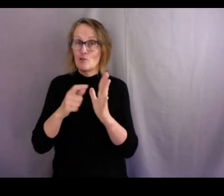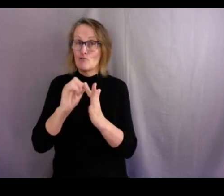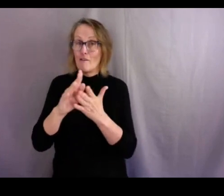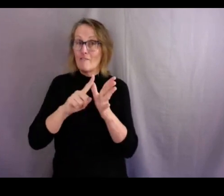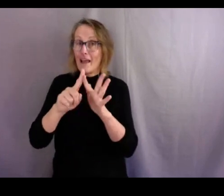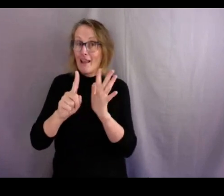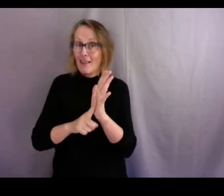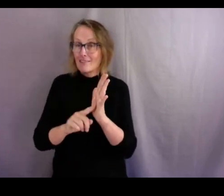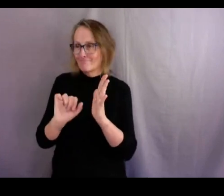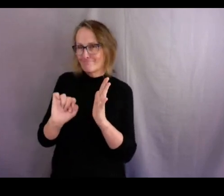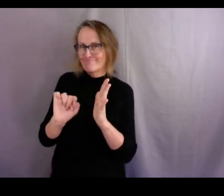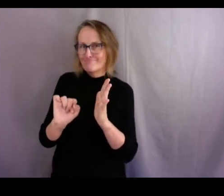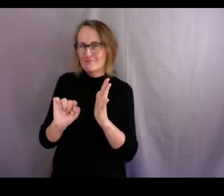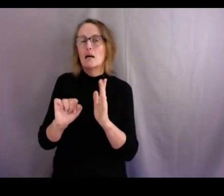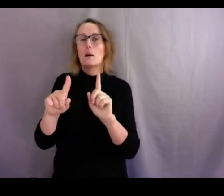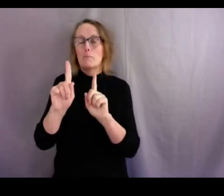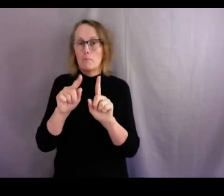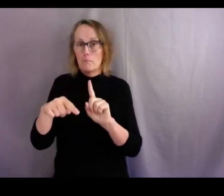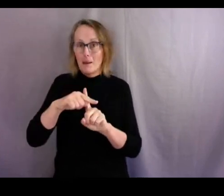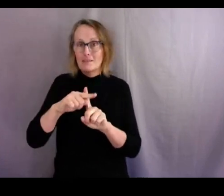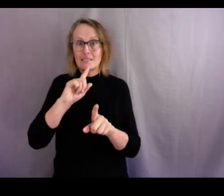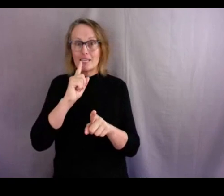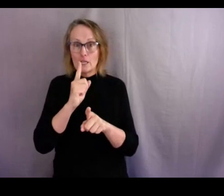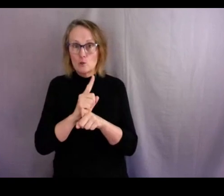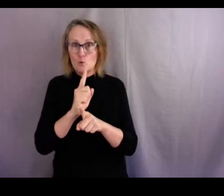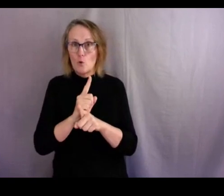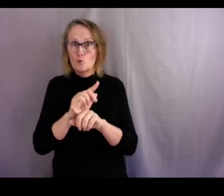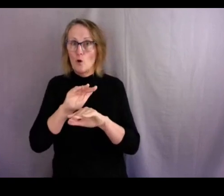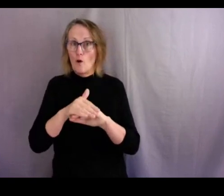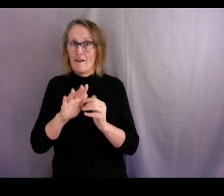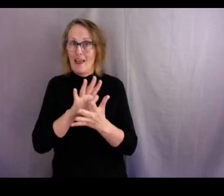of encountering her in his manuscript,